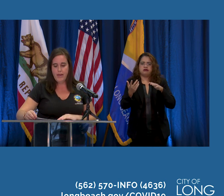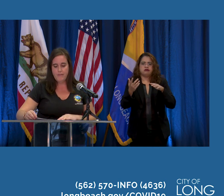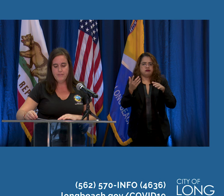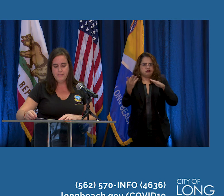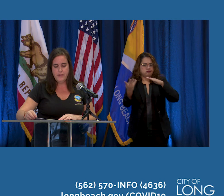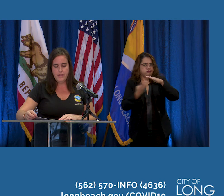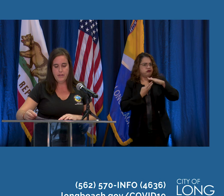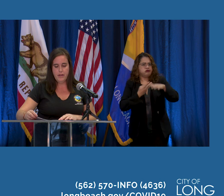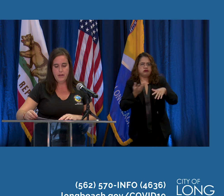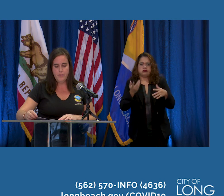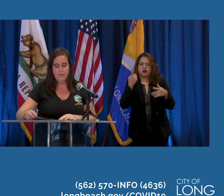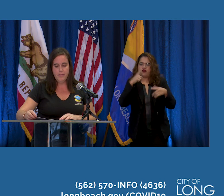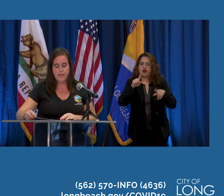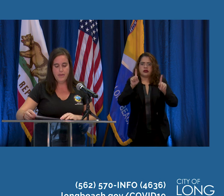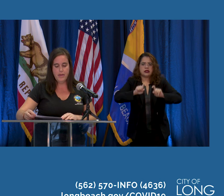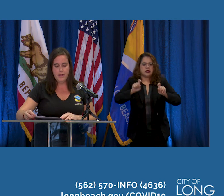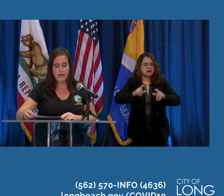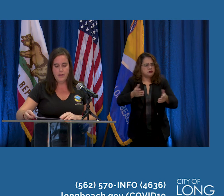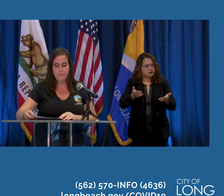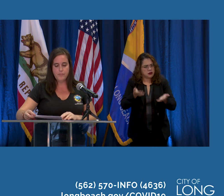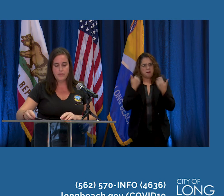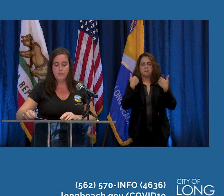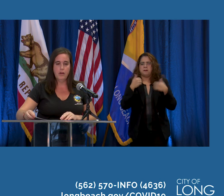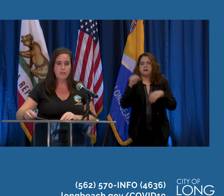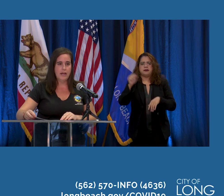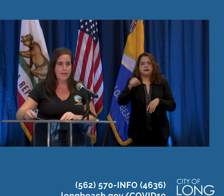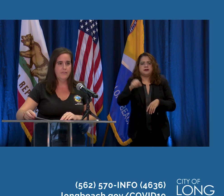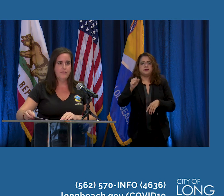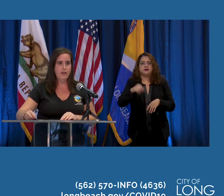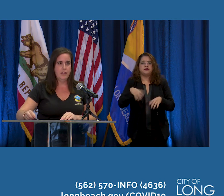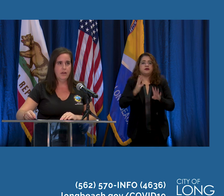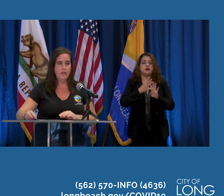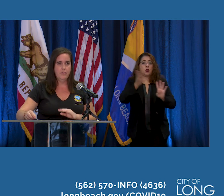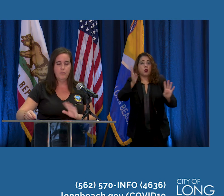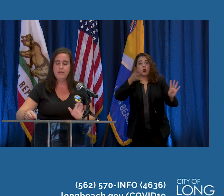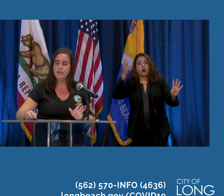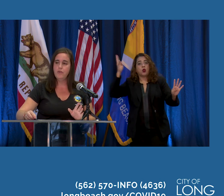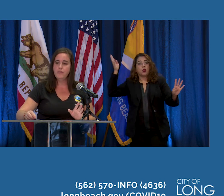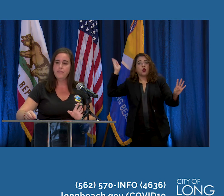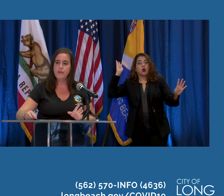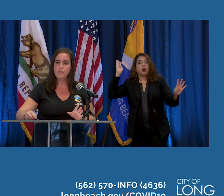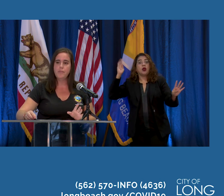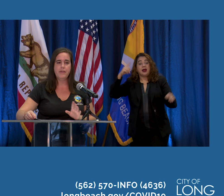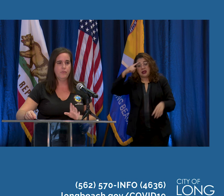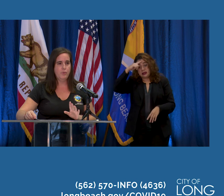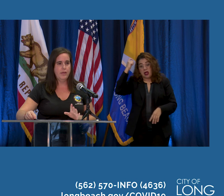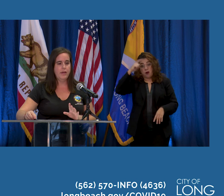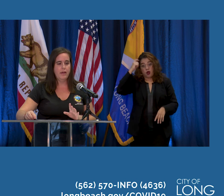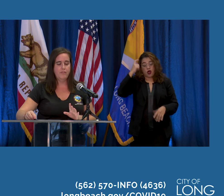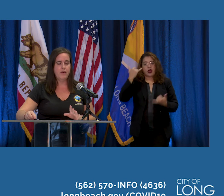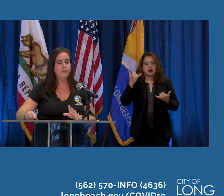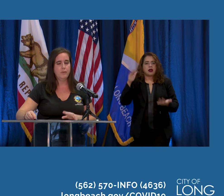We haven't seen the long lines that we did over the summer because we have definitely